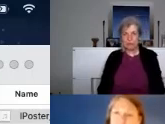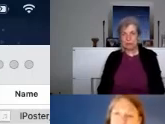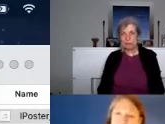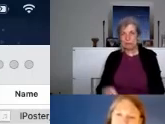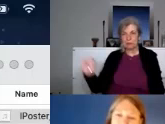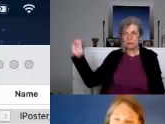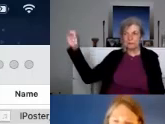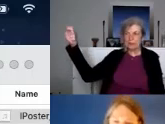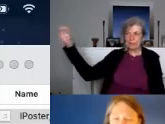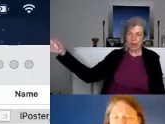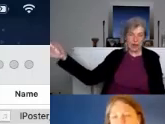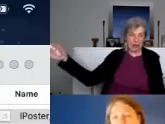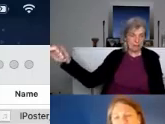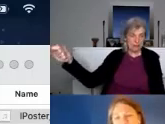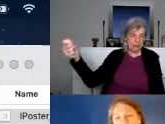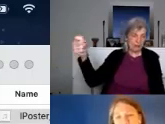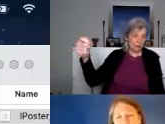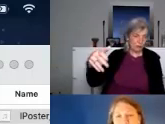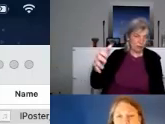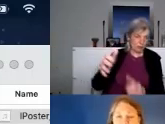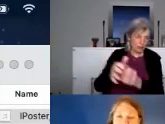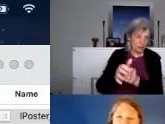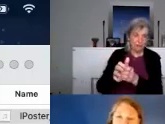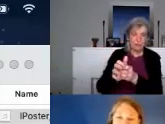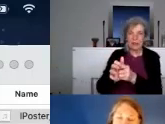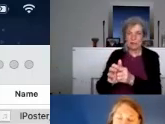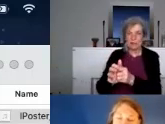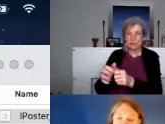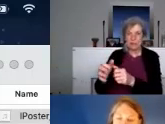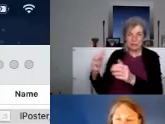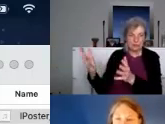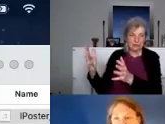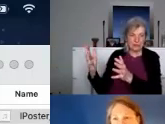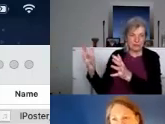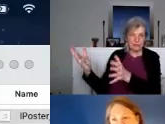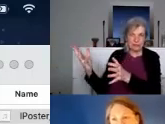people have an 07:32:04 iPad or a different kind of device